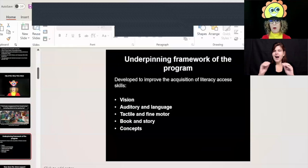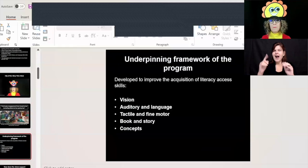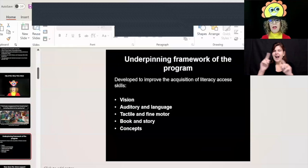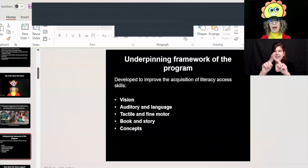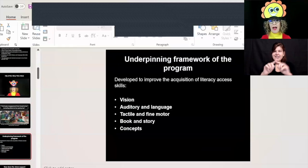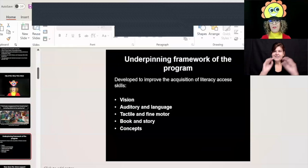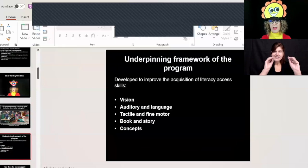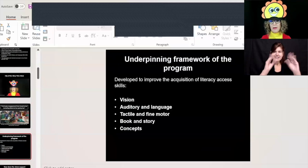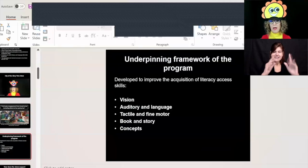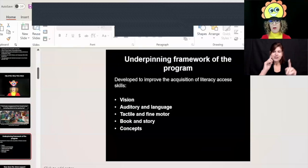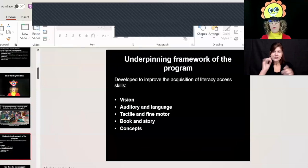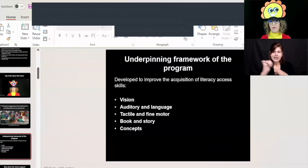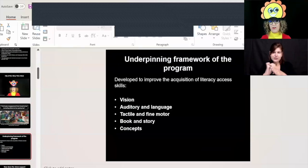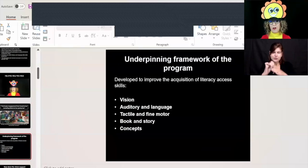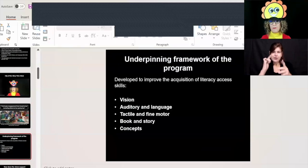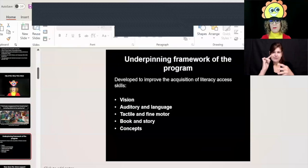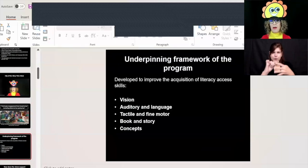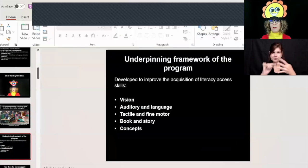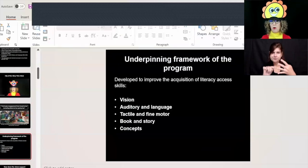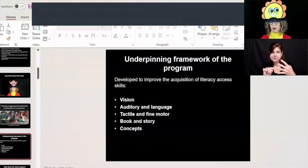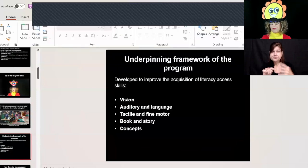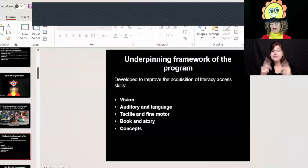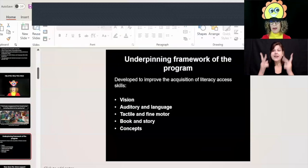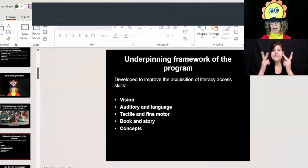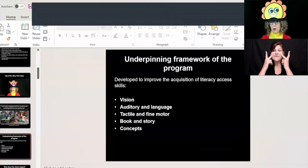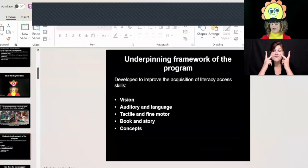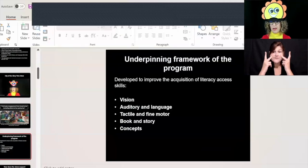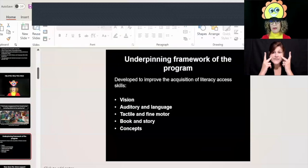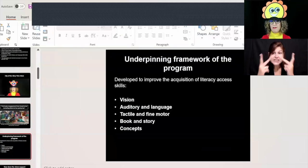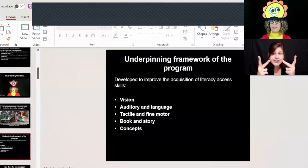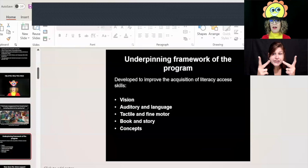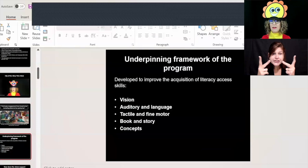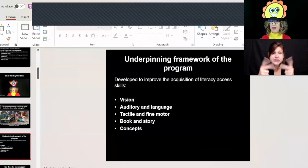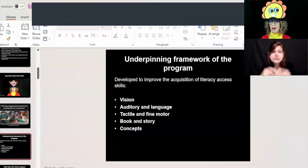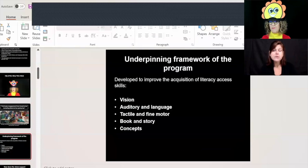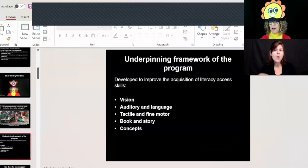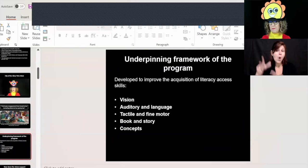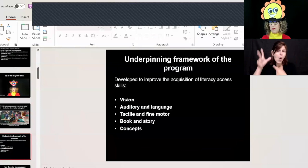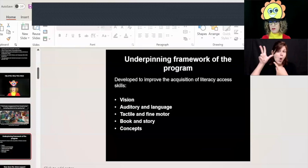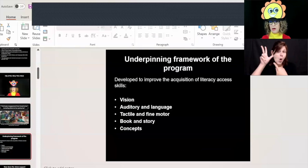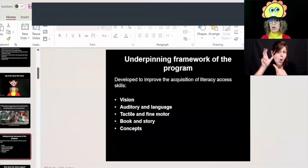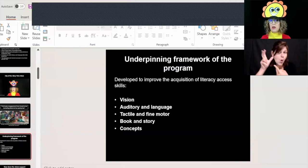So I think vision and auditory and language skills and tactile and fine motor.